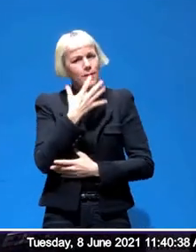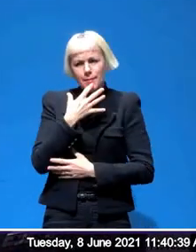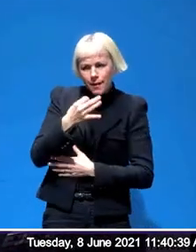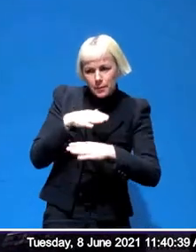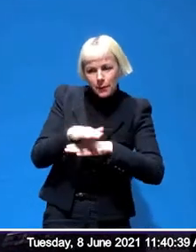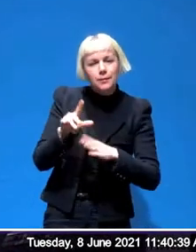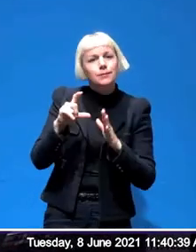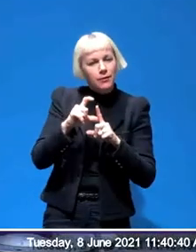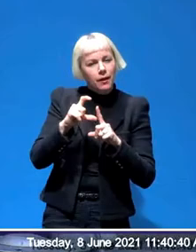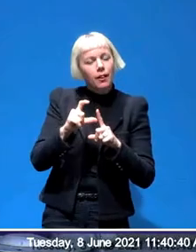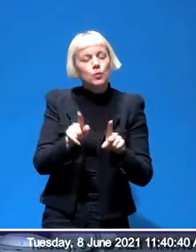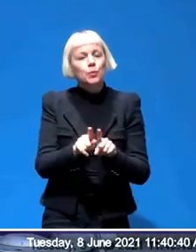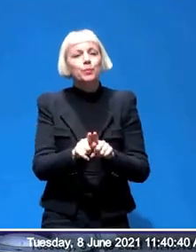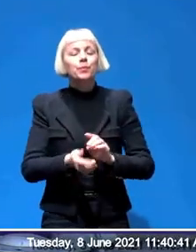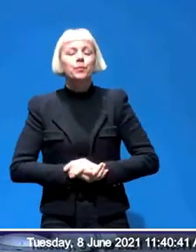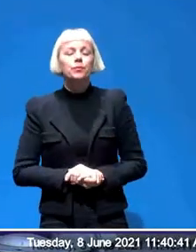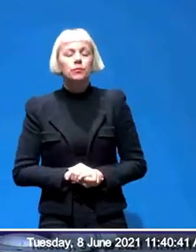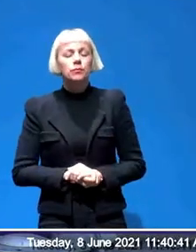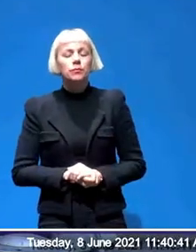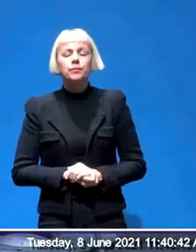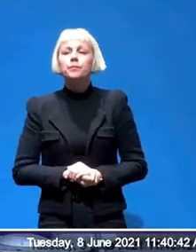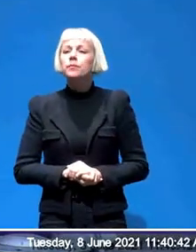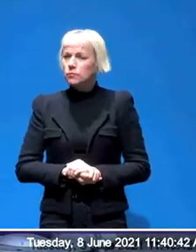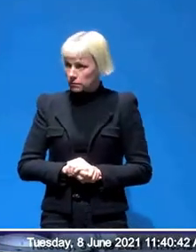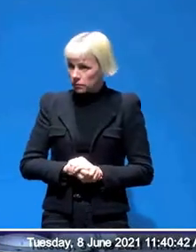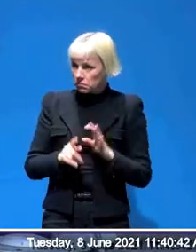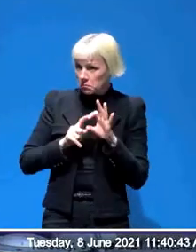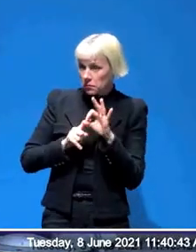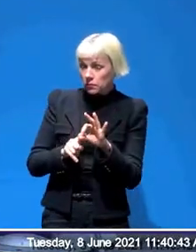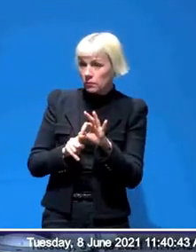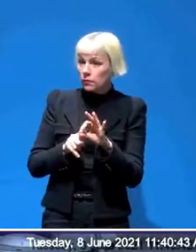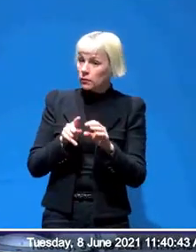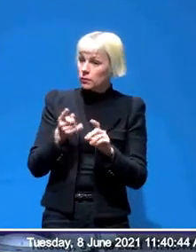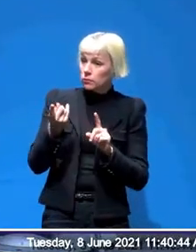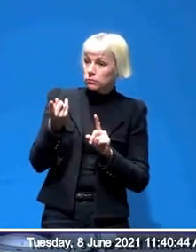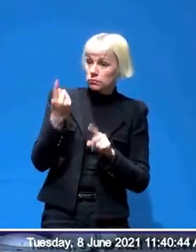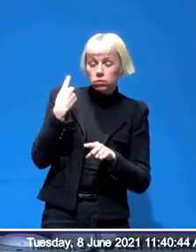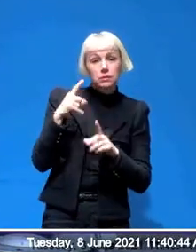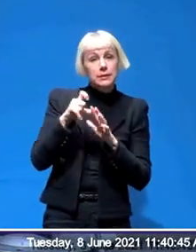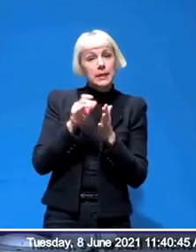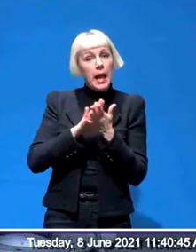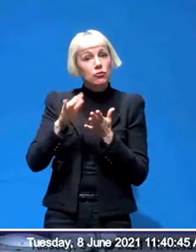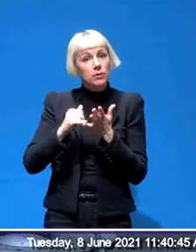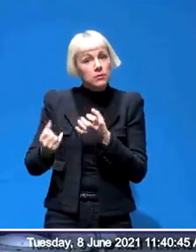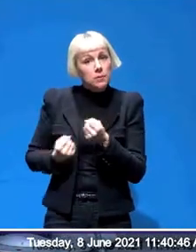What about deploying a support worker, so a DHS support staff were deployed? Yes.